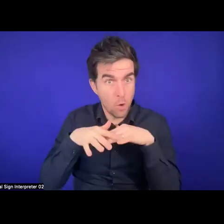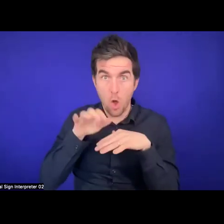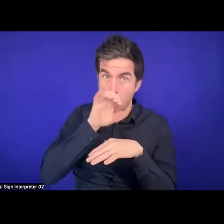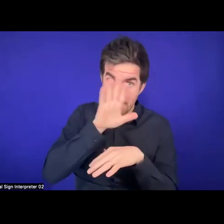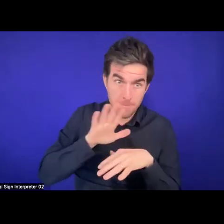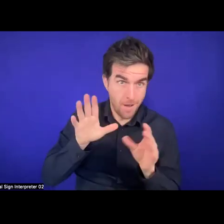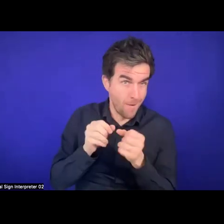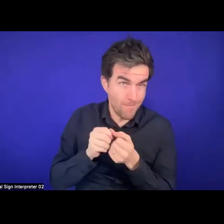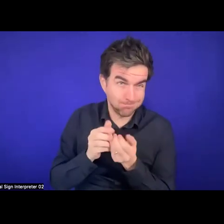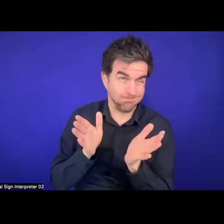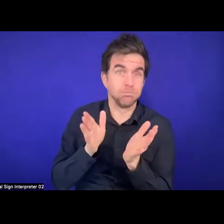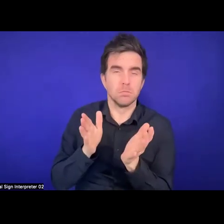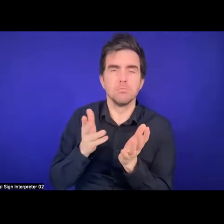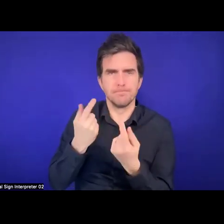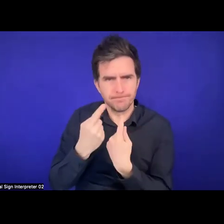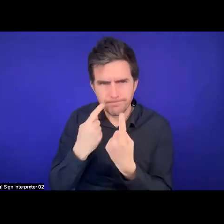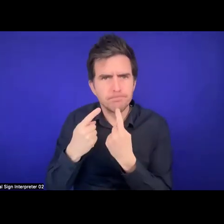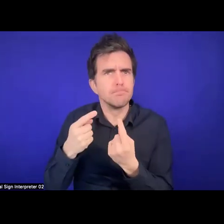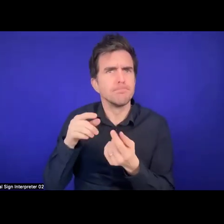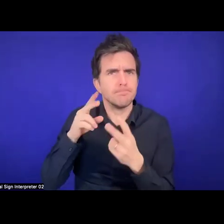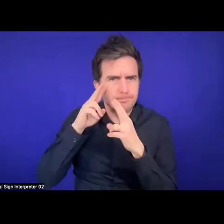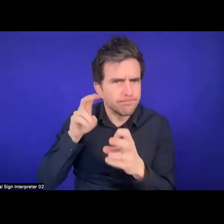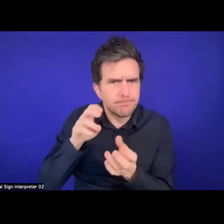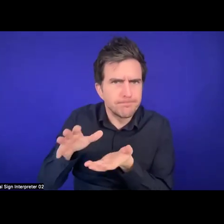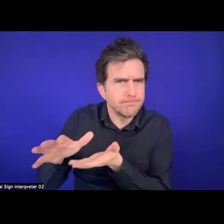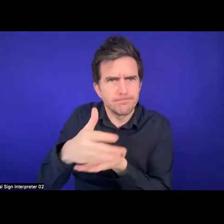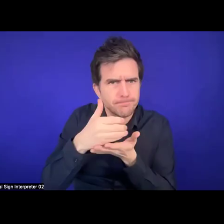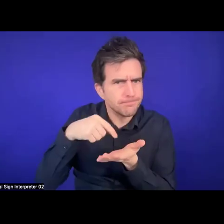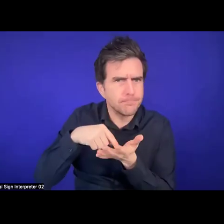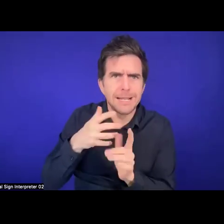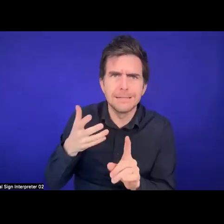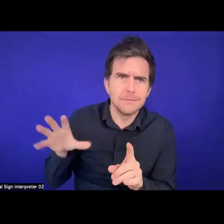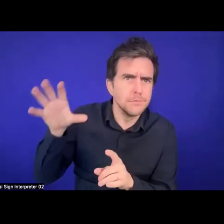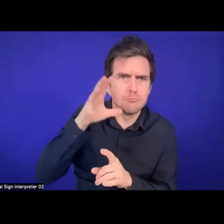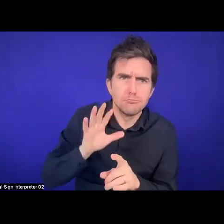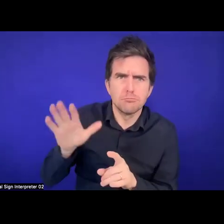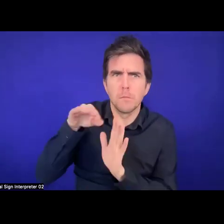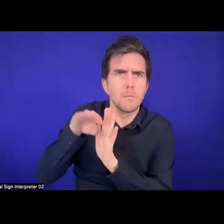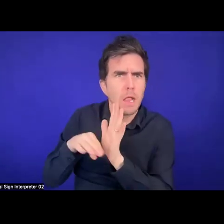closely with the European Commission on the situation of persons with disabilities in